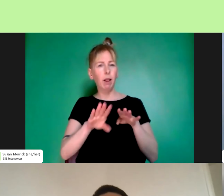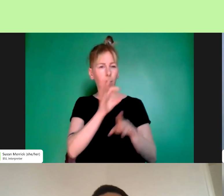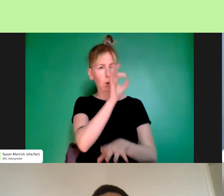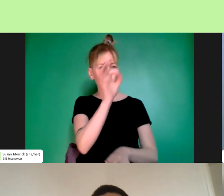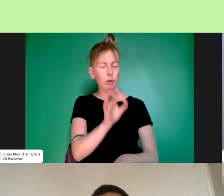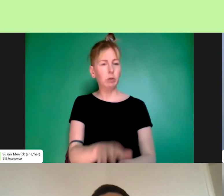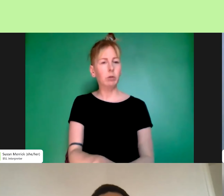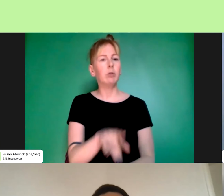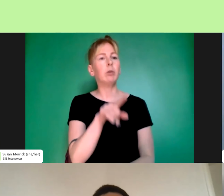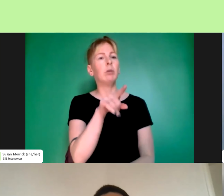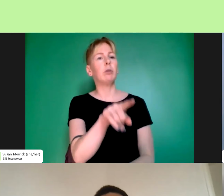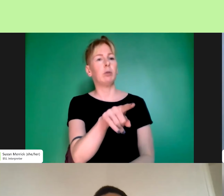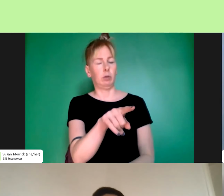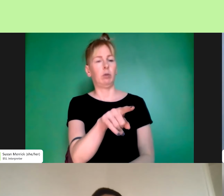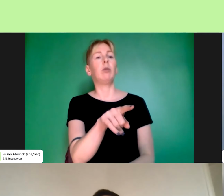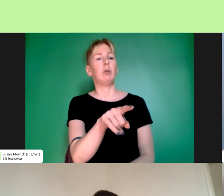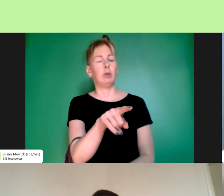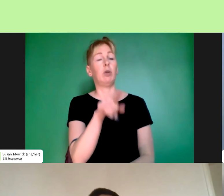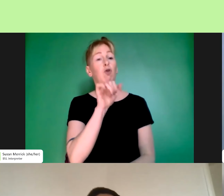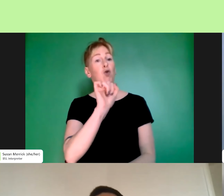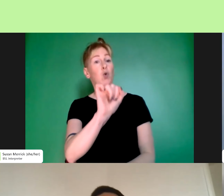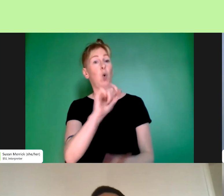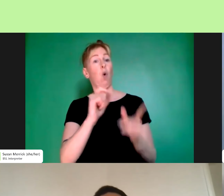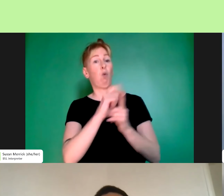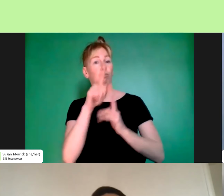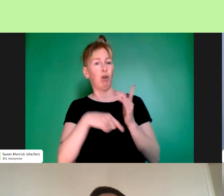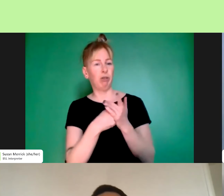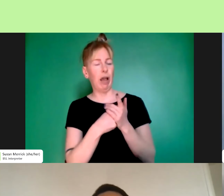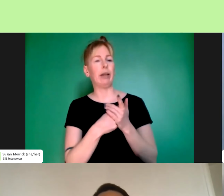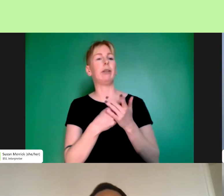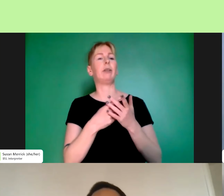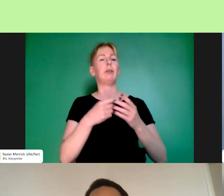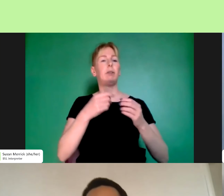conflict resolution cards been received? And that comes from Ashley from Scotland.